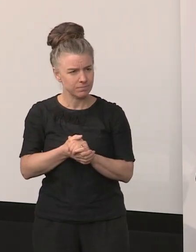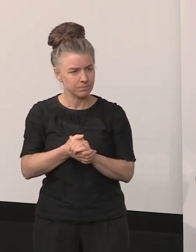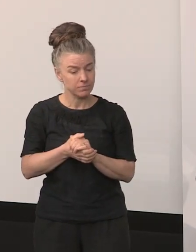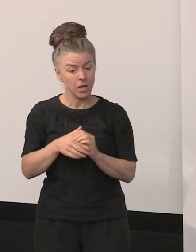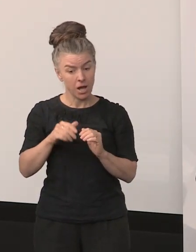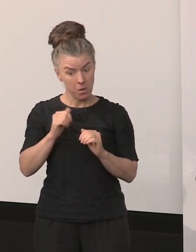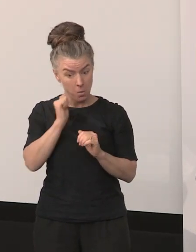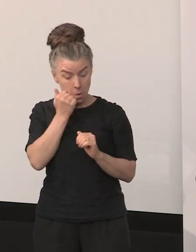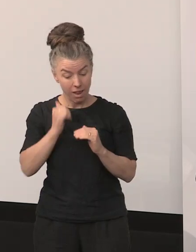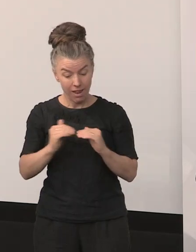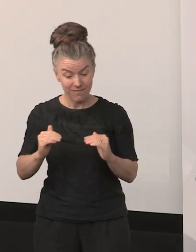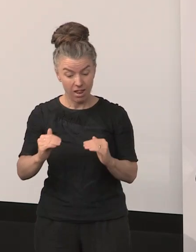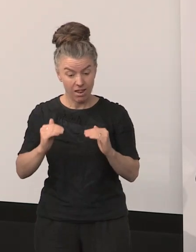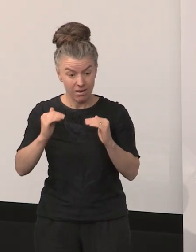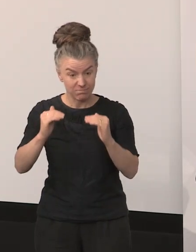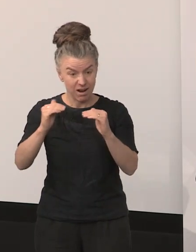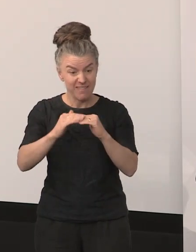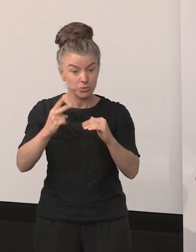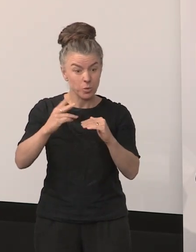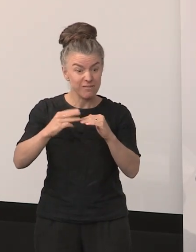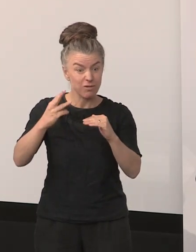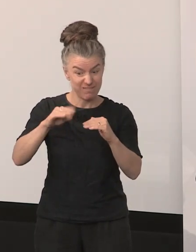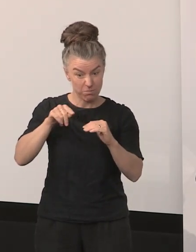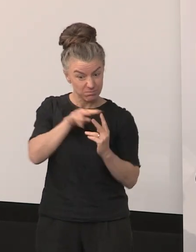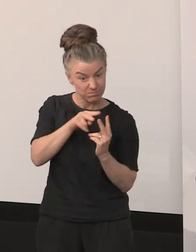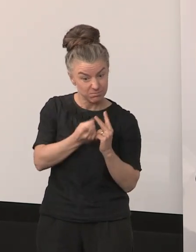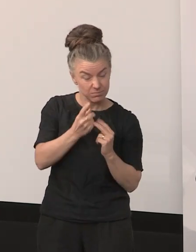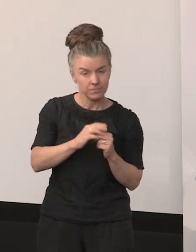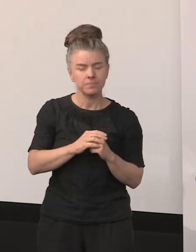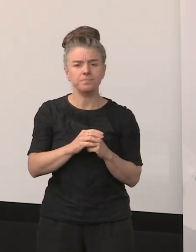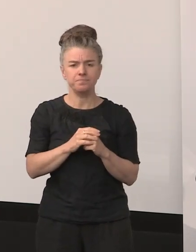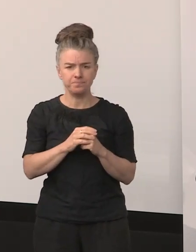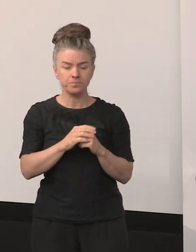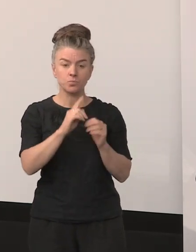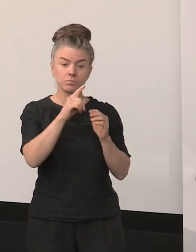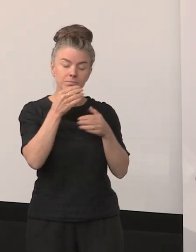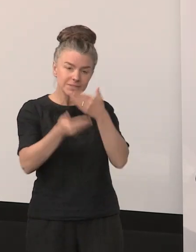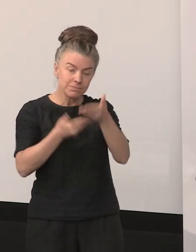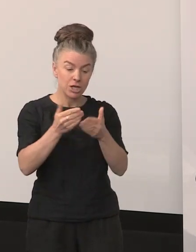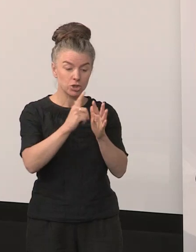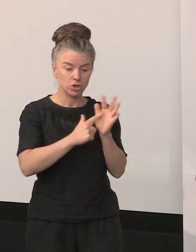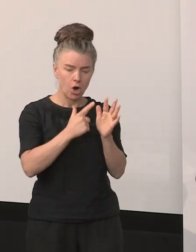Is Mike The head of the all-of-government team? Could these cases force us to